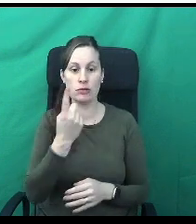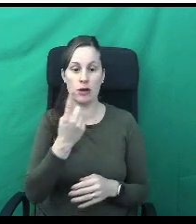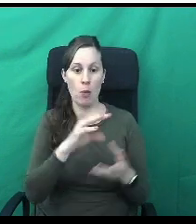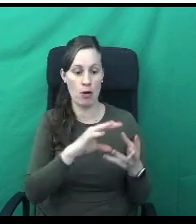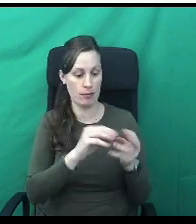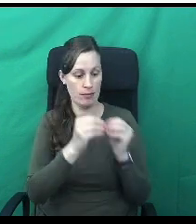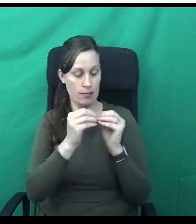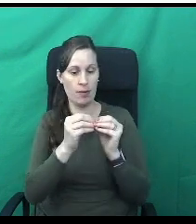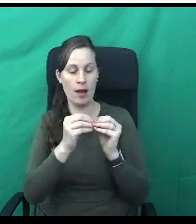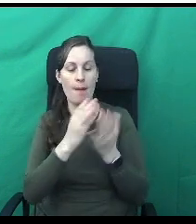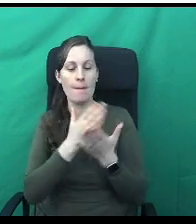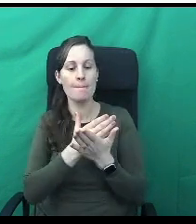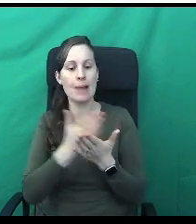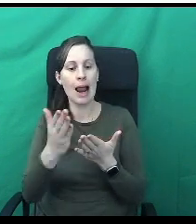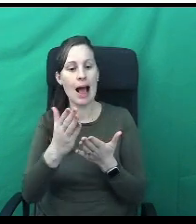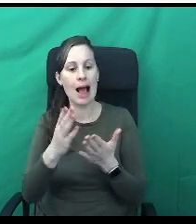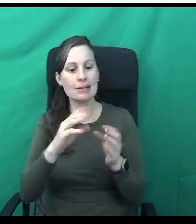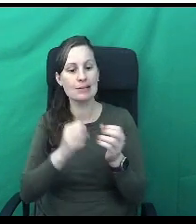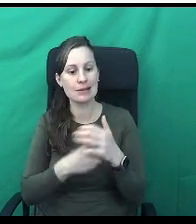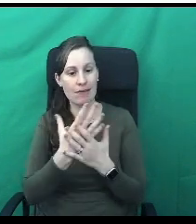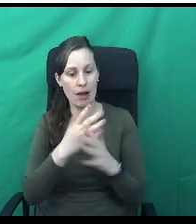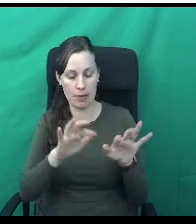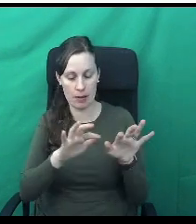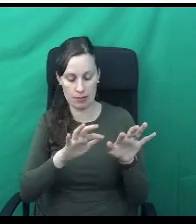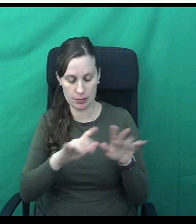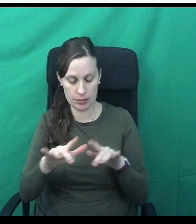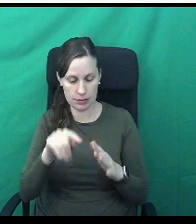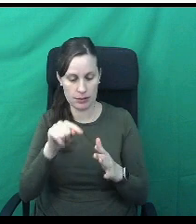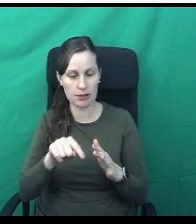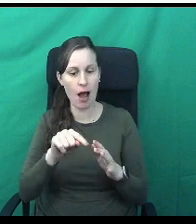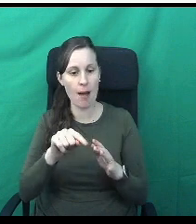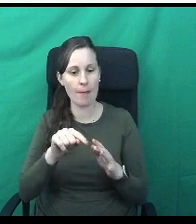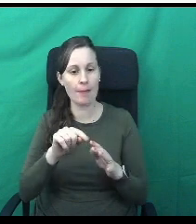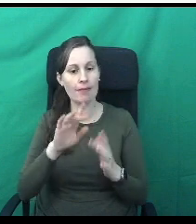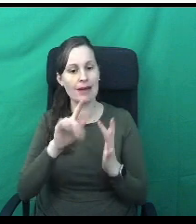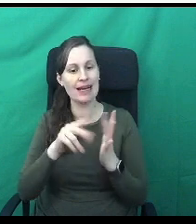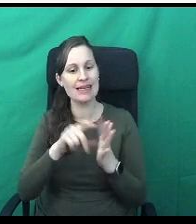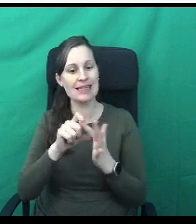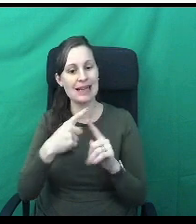added role = "button" tabindex = "0" and aria-label = "submit".